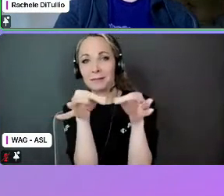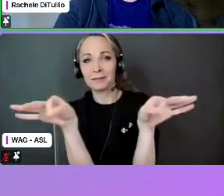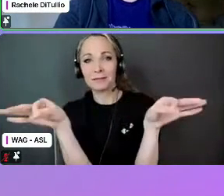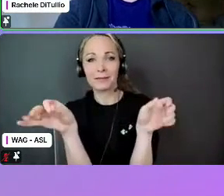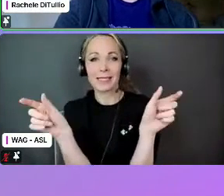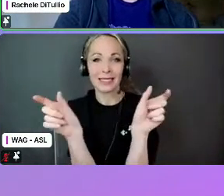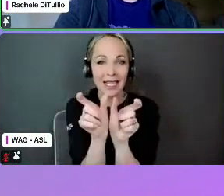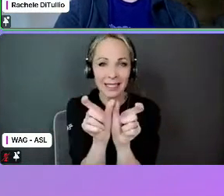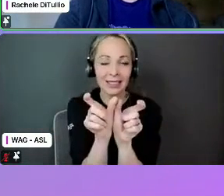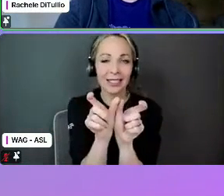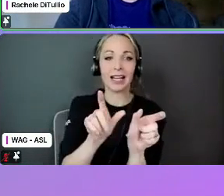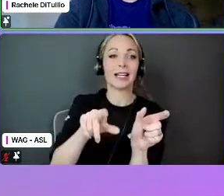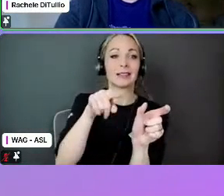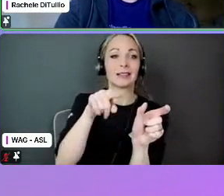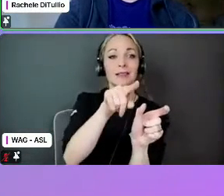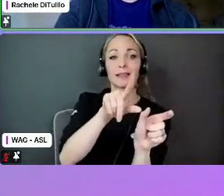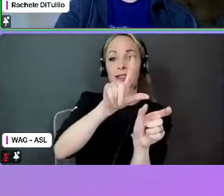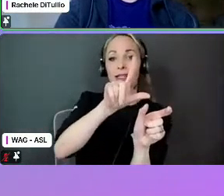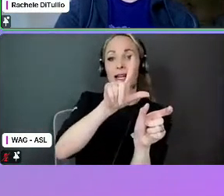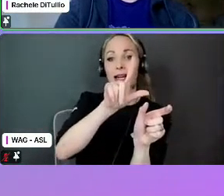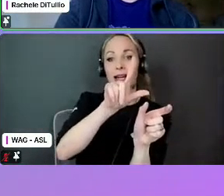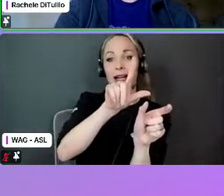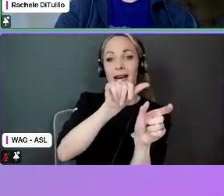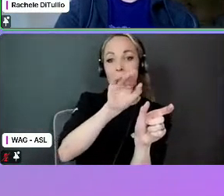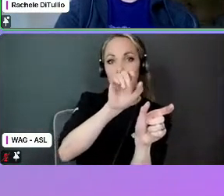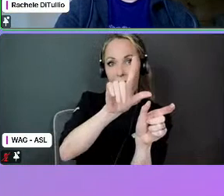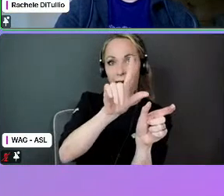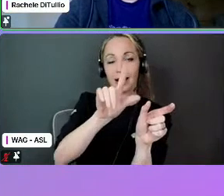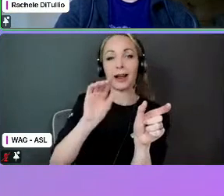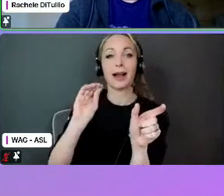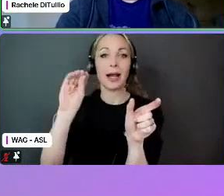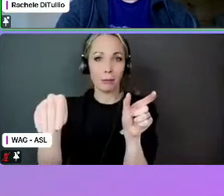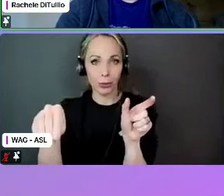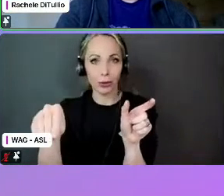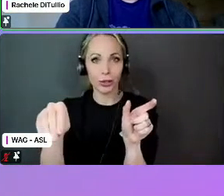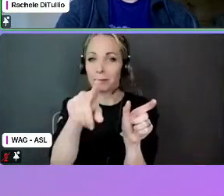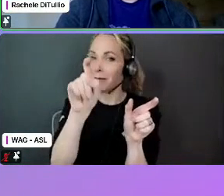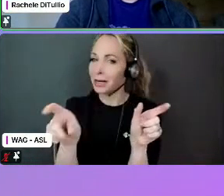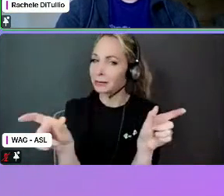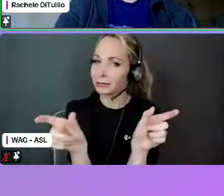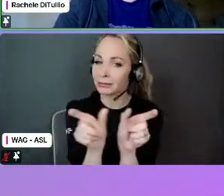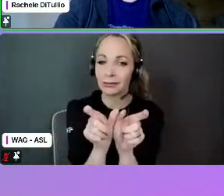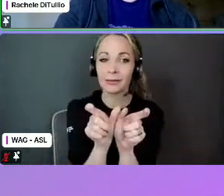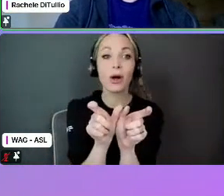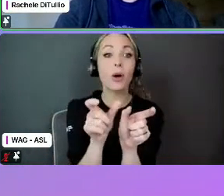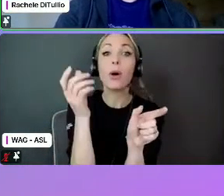just gives us a little tighter semantic connection between our label and input period however we